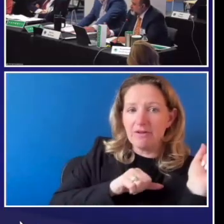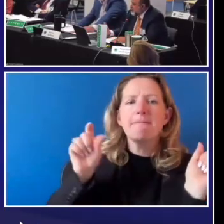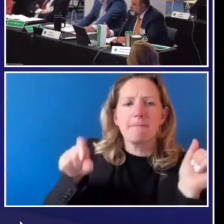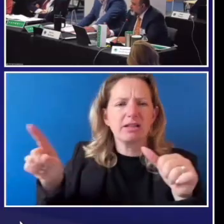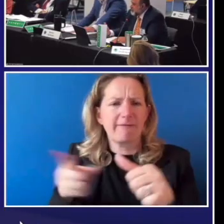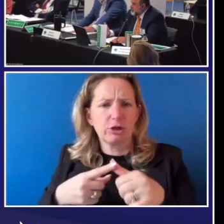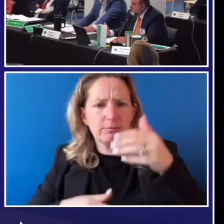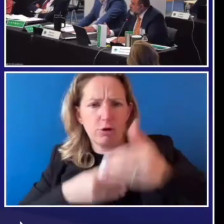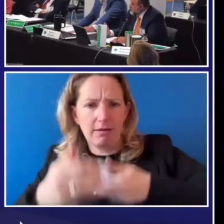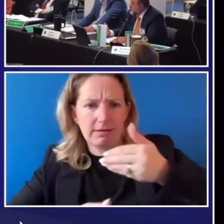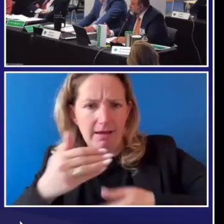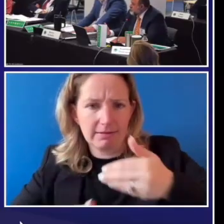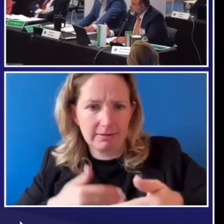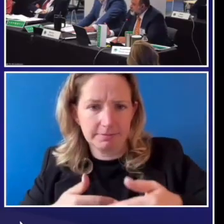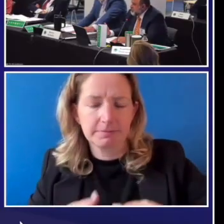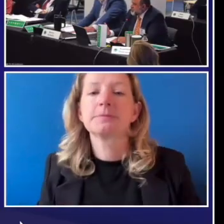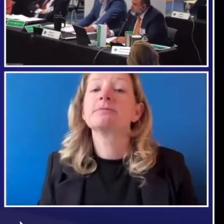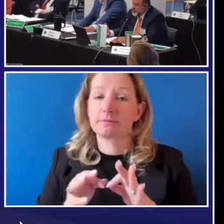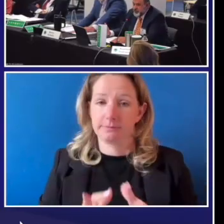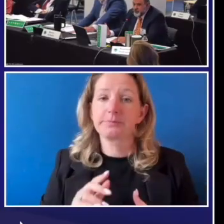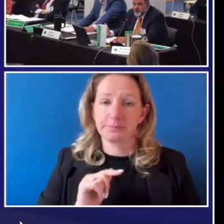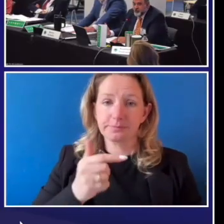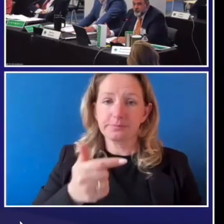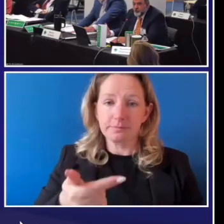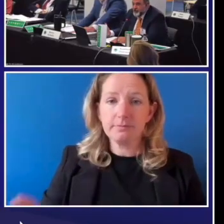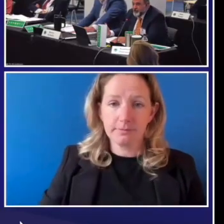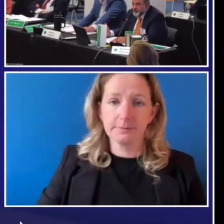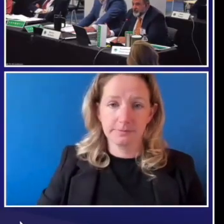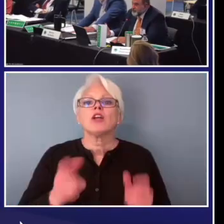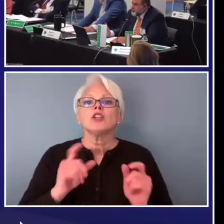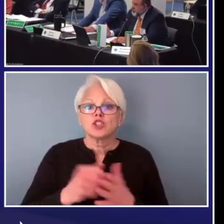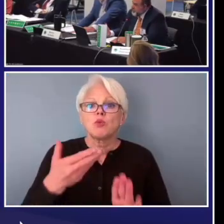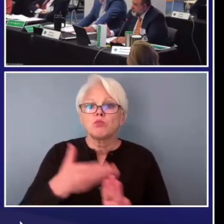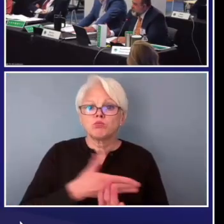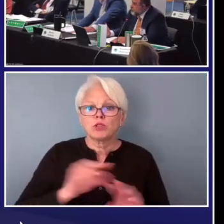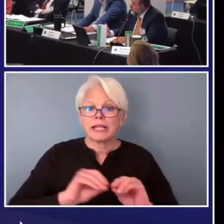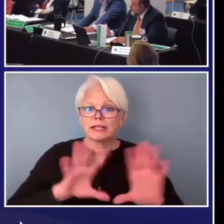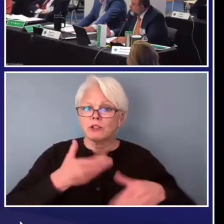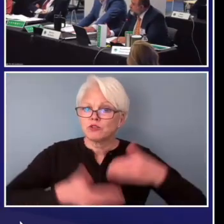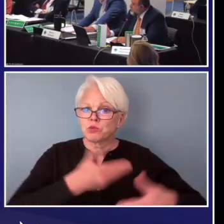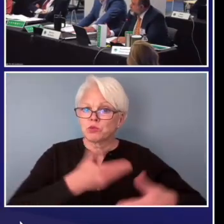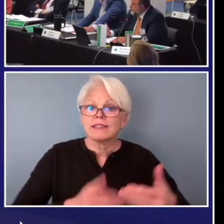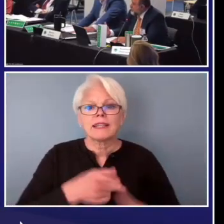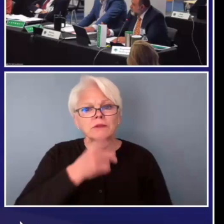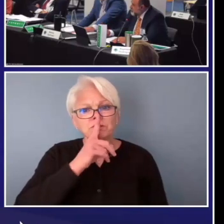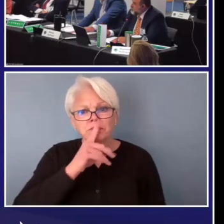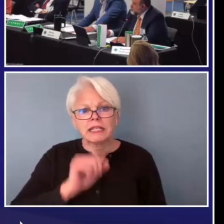Now, preclearance wasn't anywhere in the negotiated rule making. It was created out of whole cloth in a new administration.